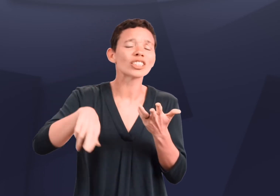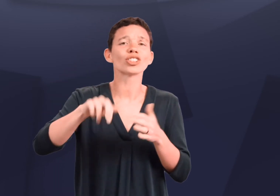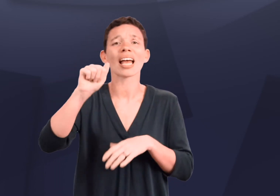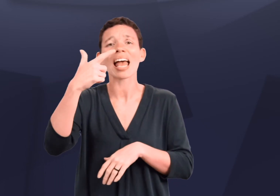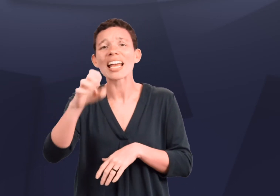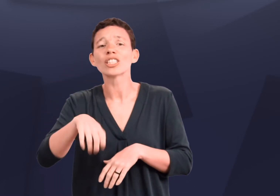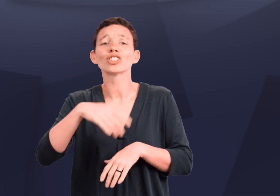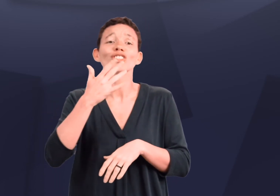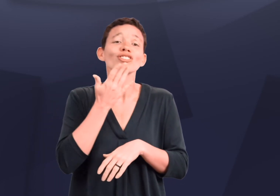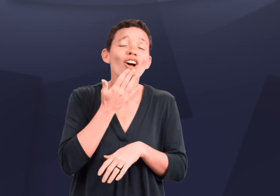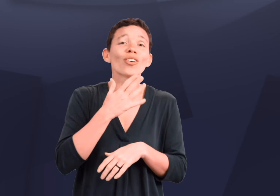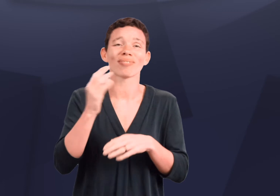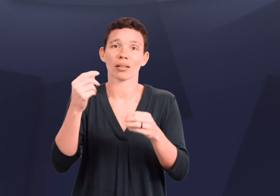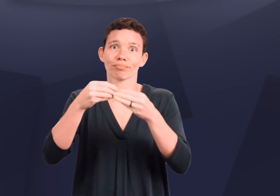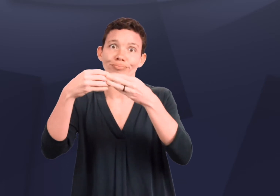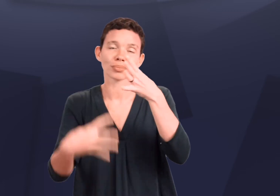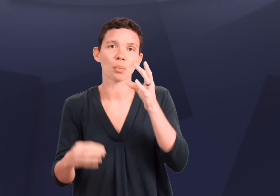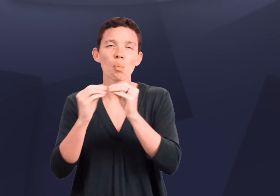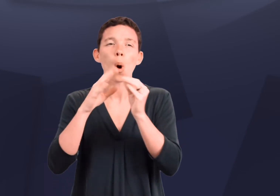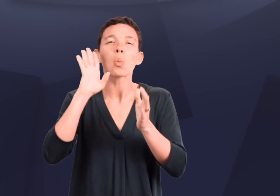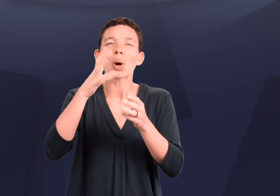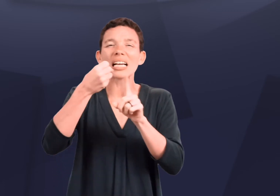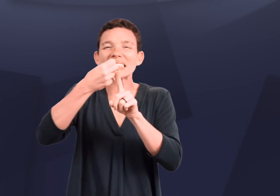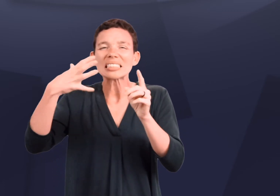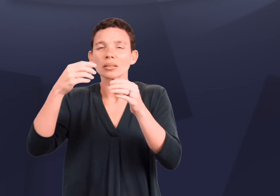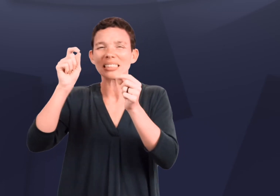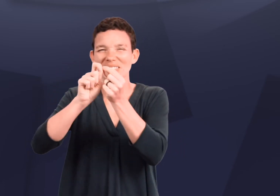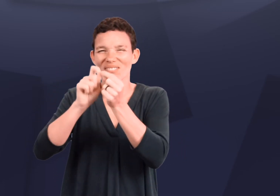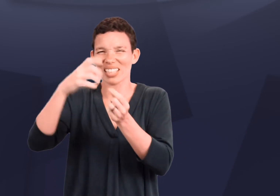race gender, religion, age, color, and more.